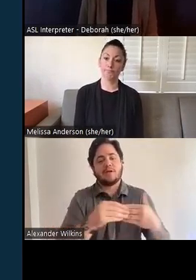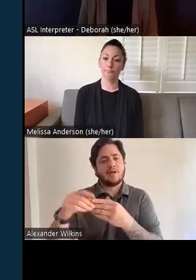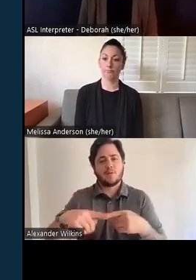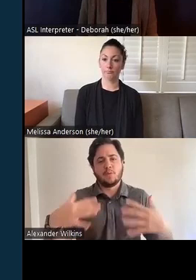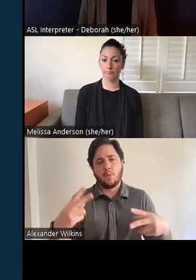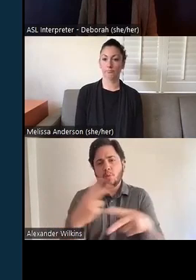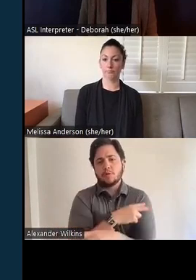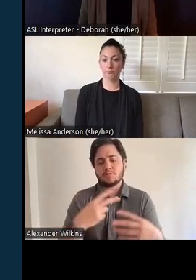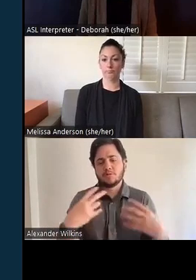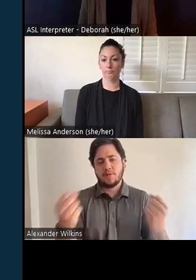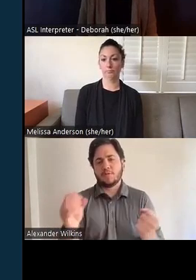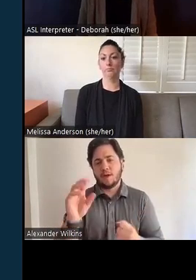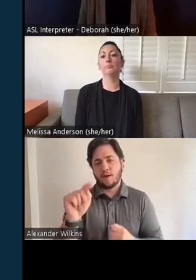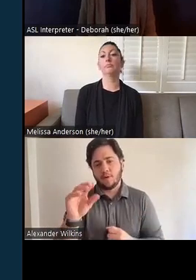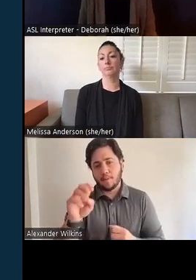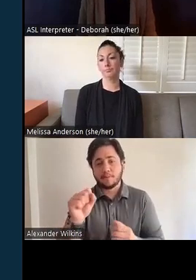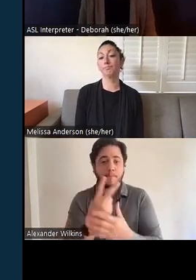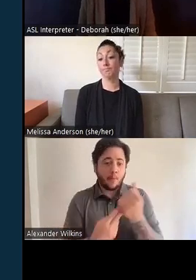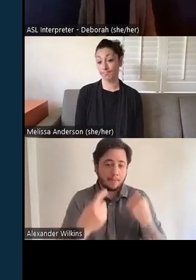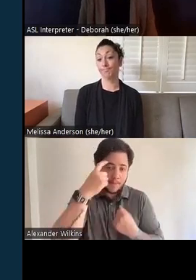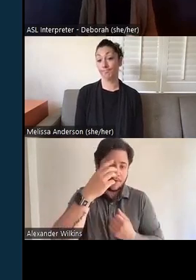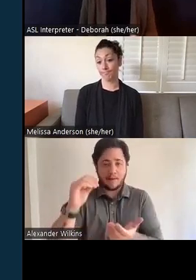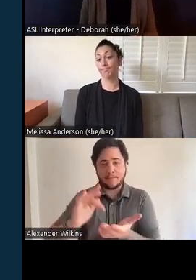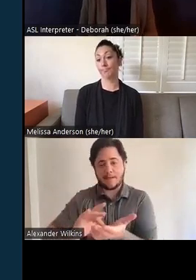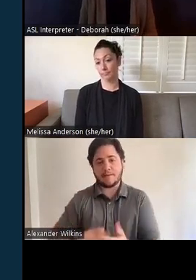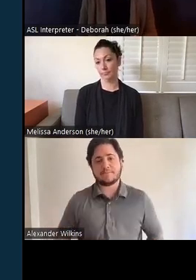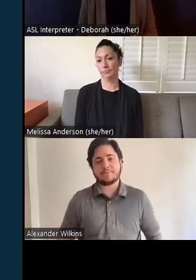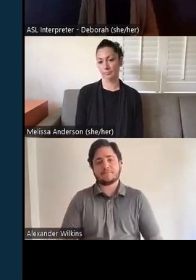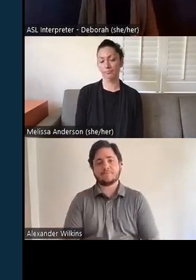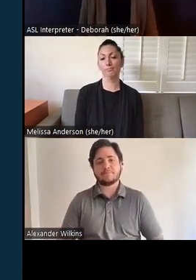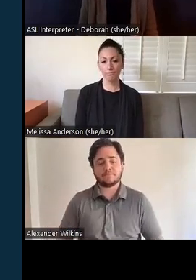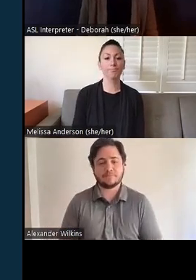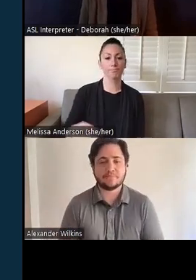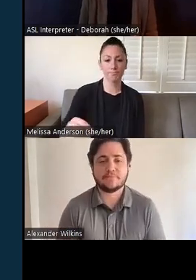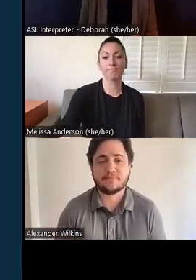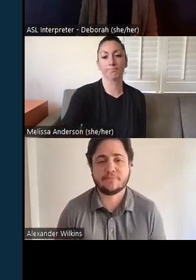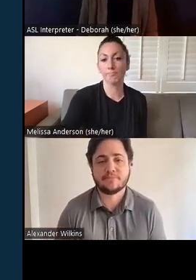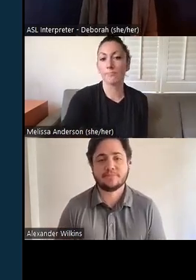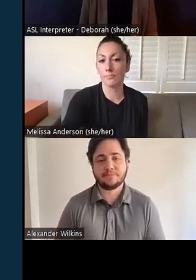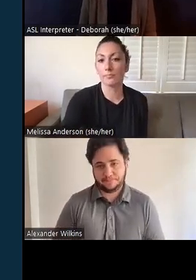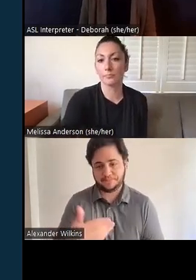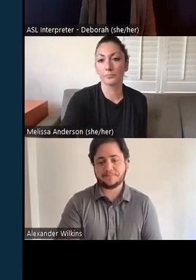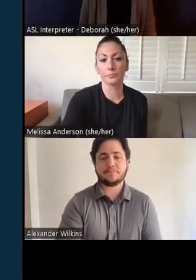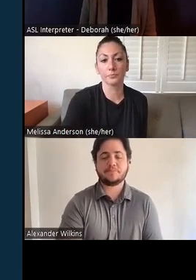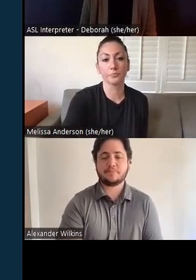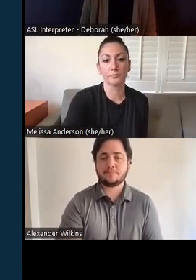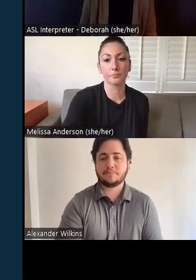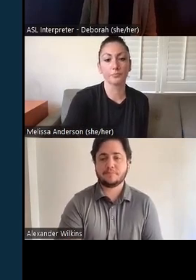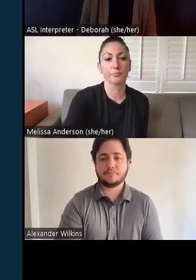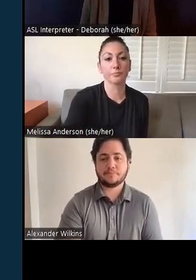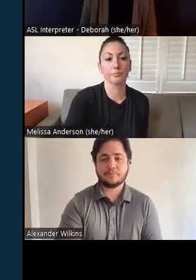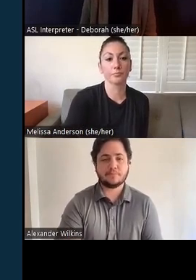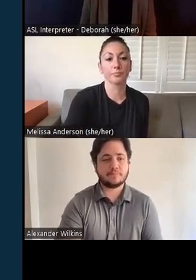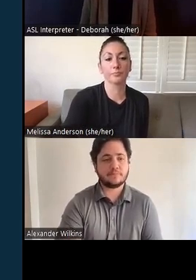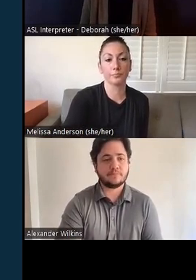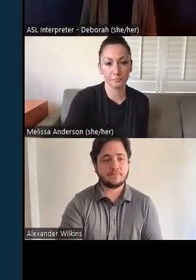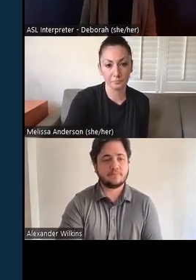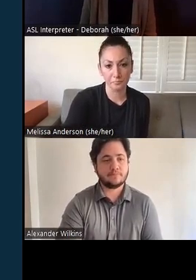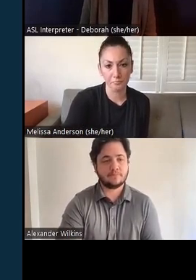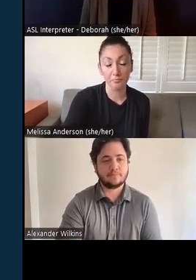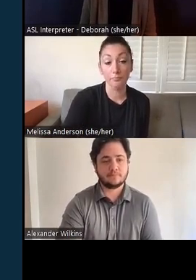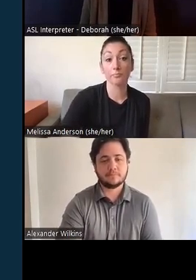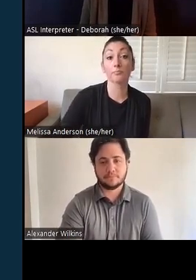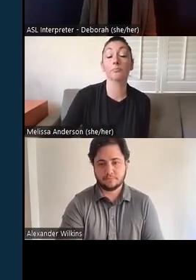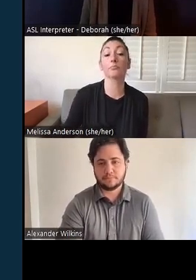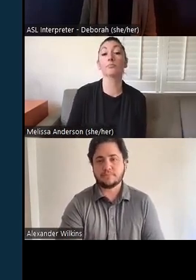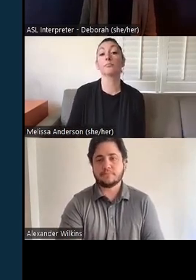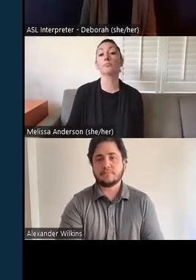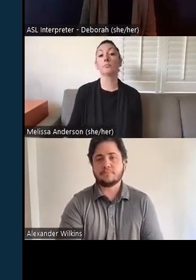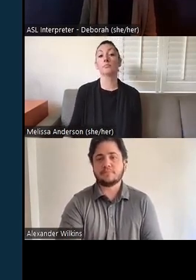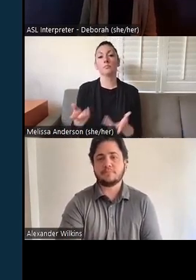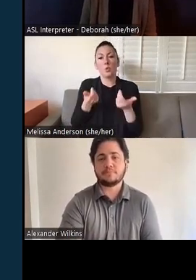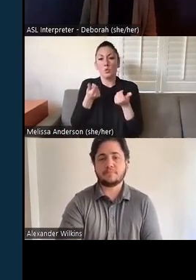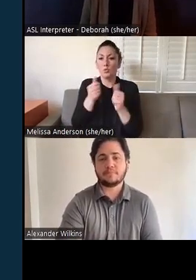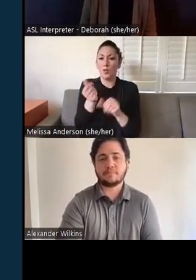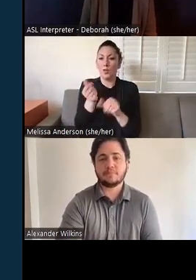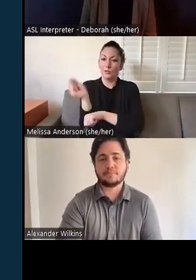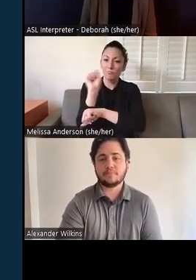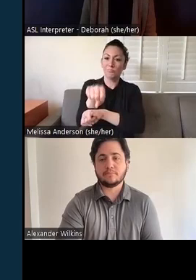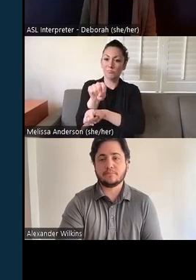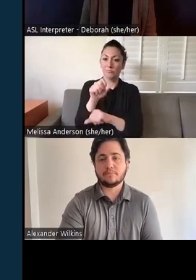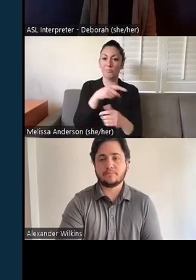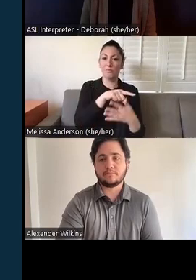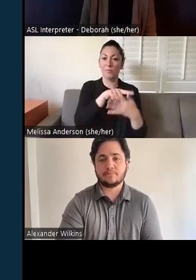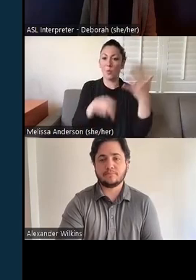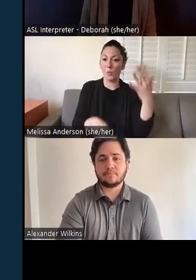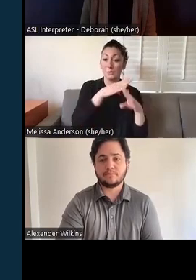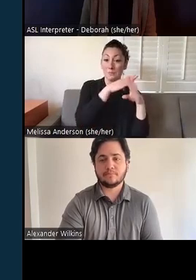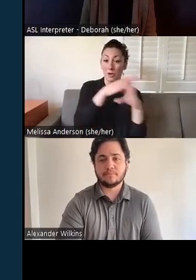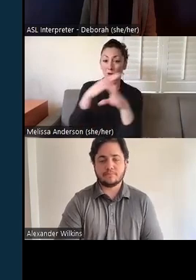whole healthcare system, which leads us to worse health outcomes for this community.